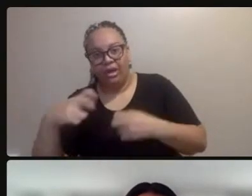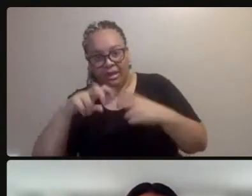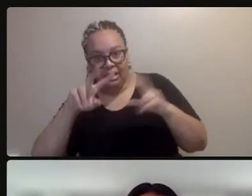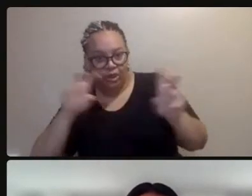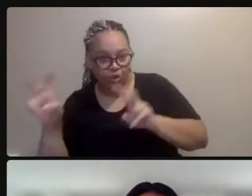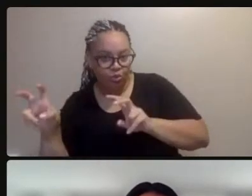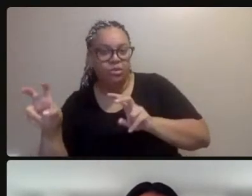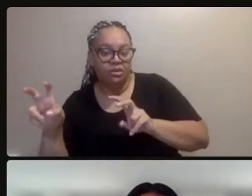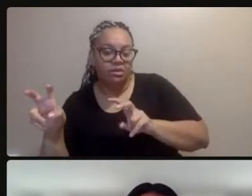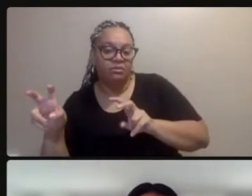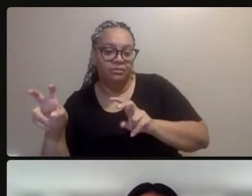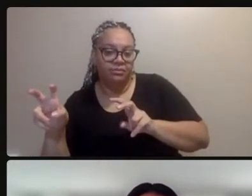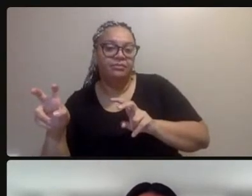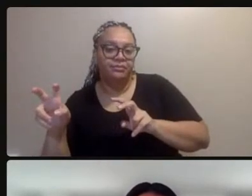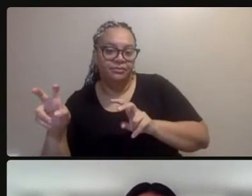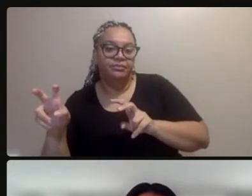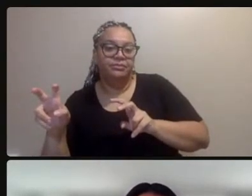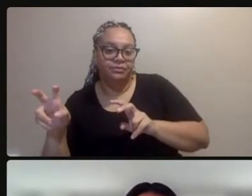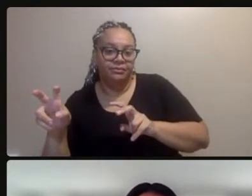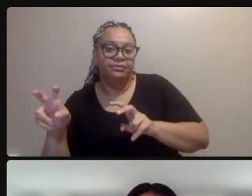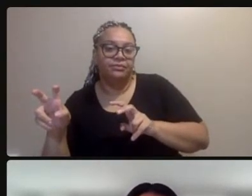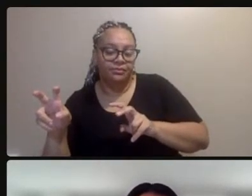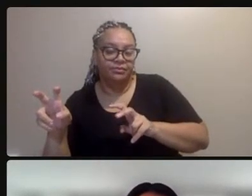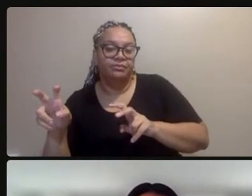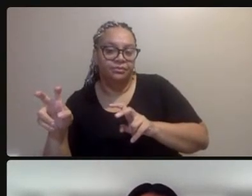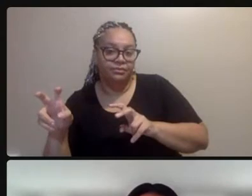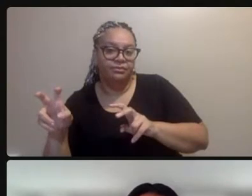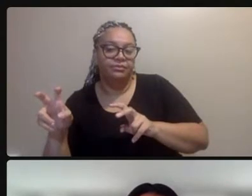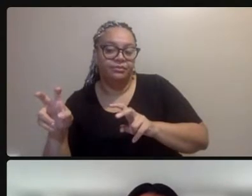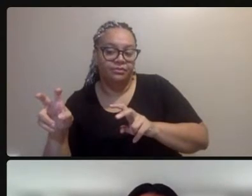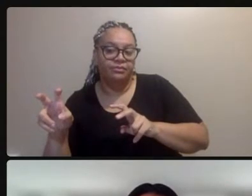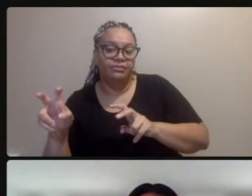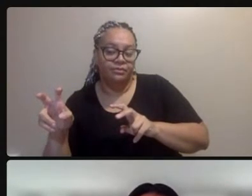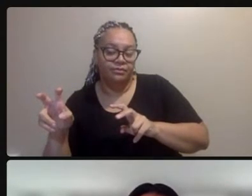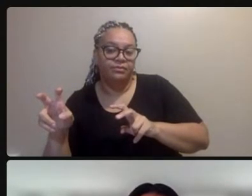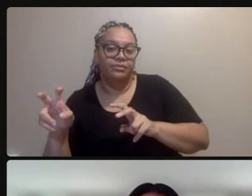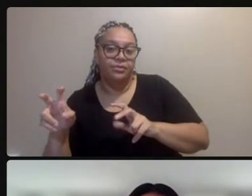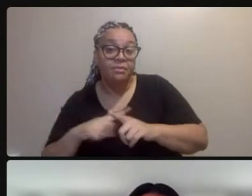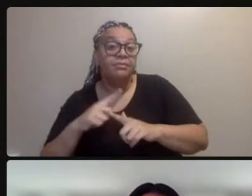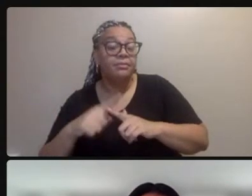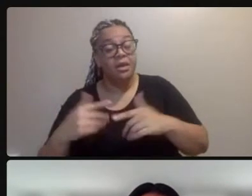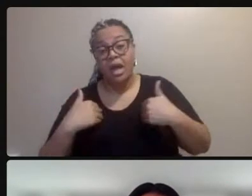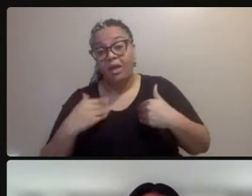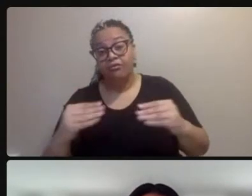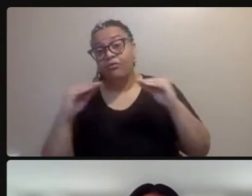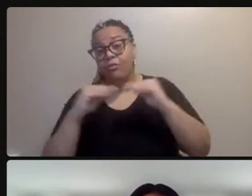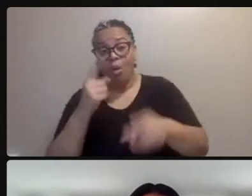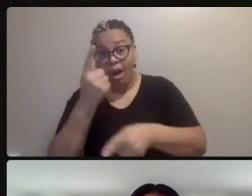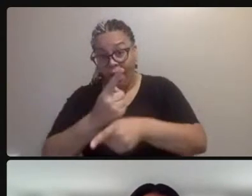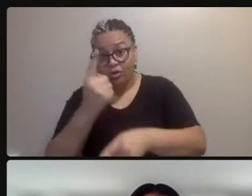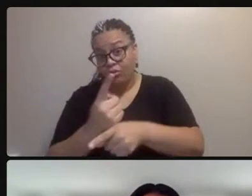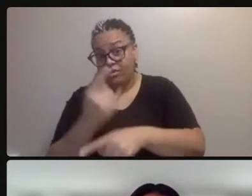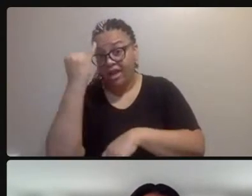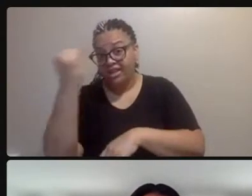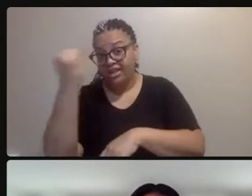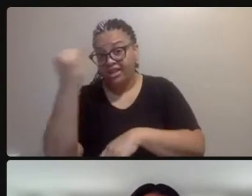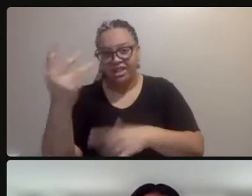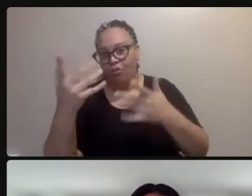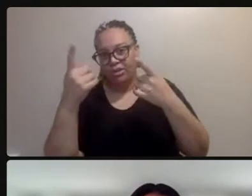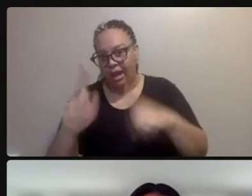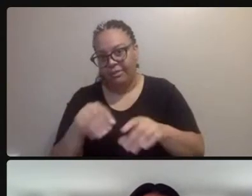RT DATA NOT ONLY ON TEST